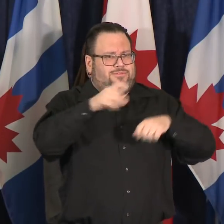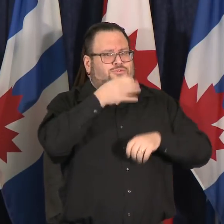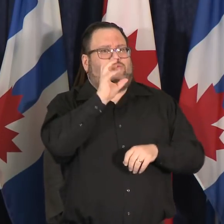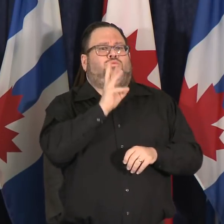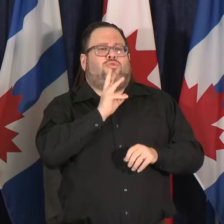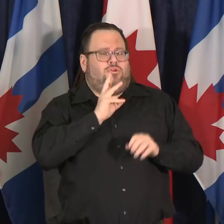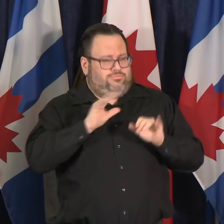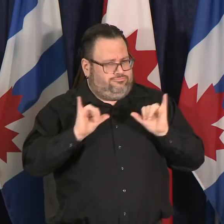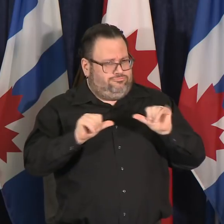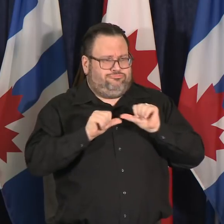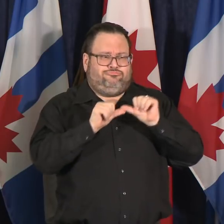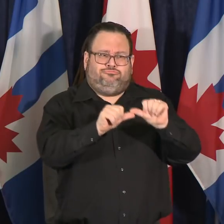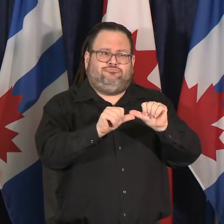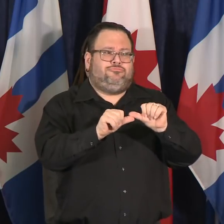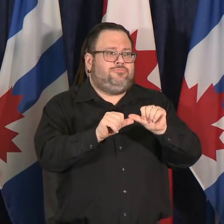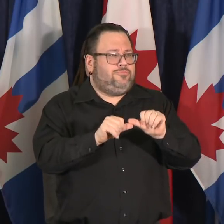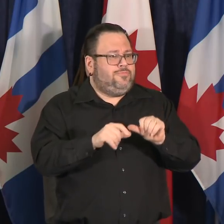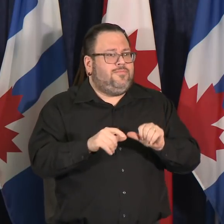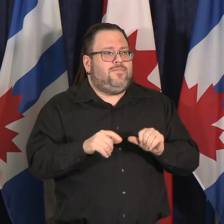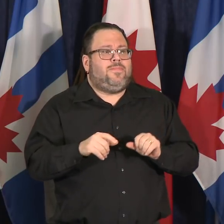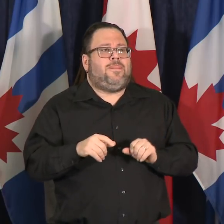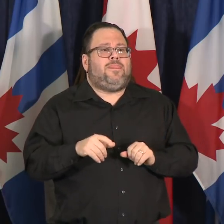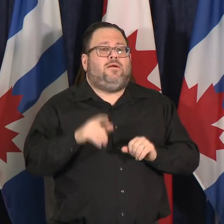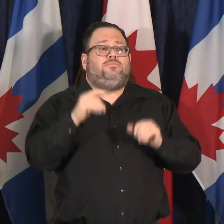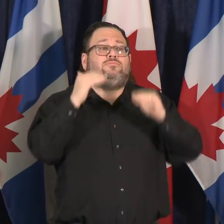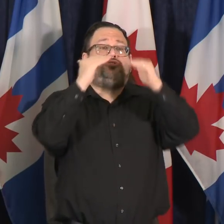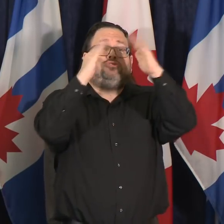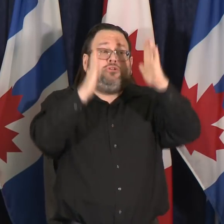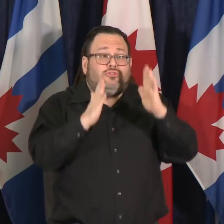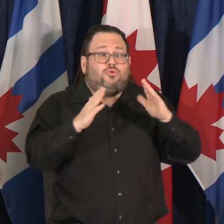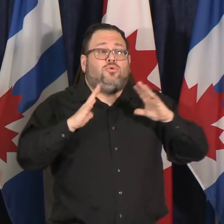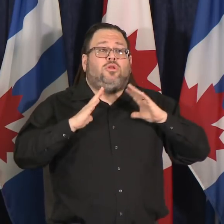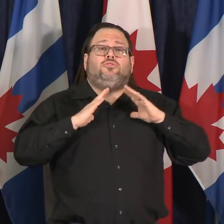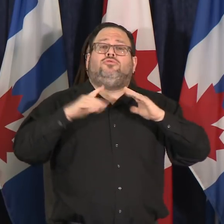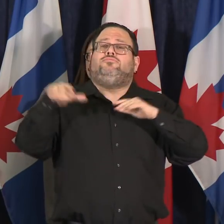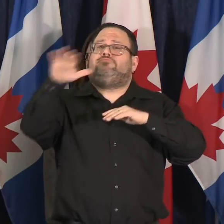sites remain open city operated long-term care homes will continue to